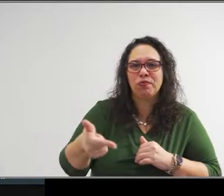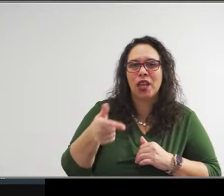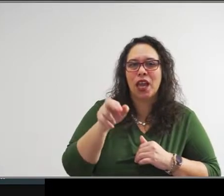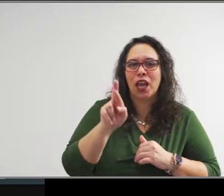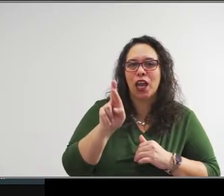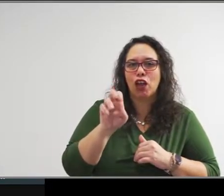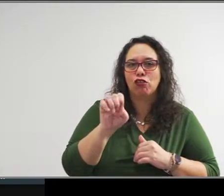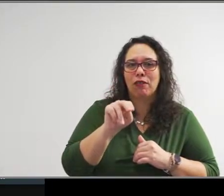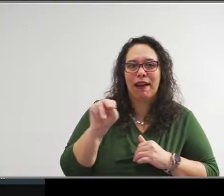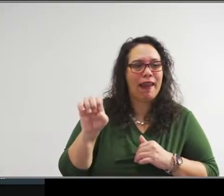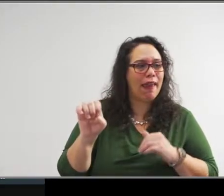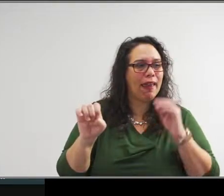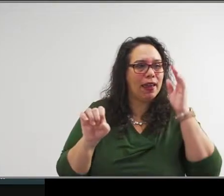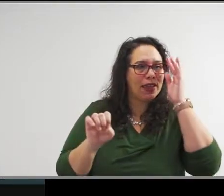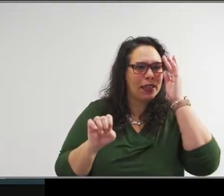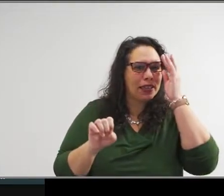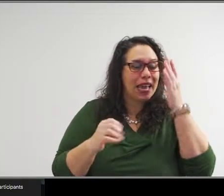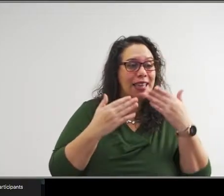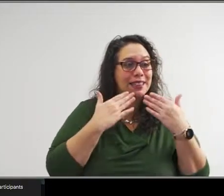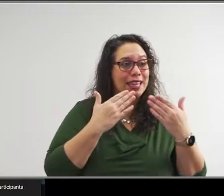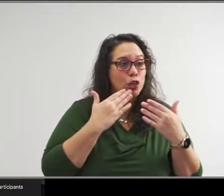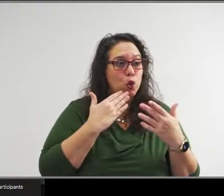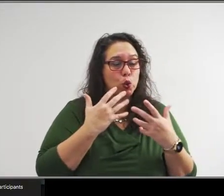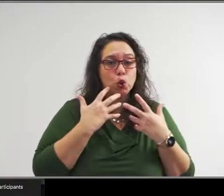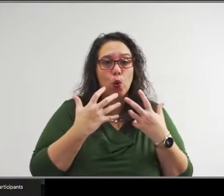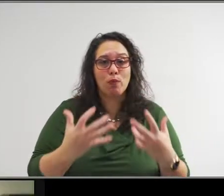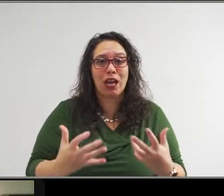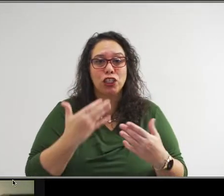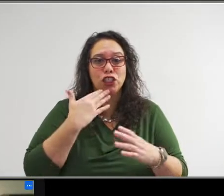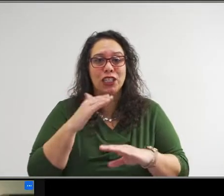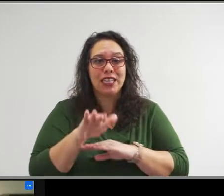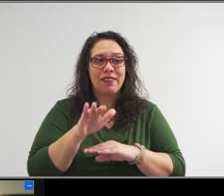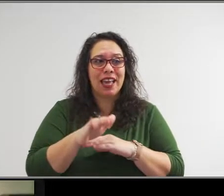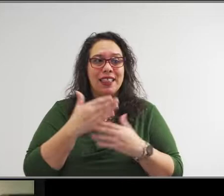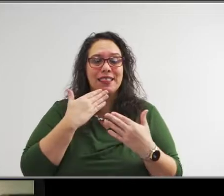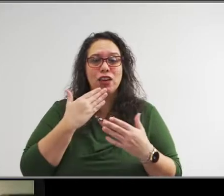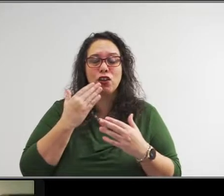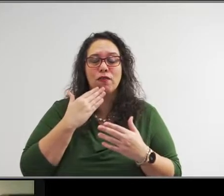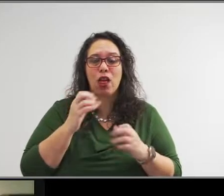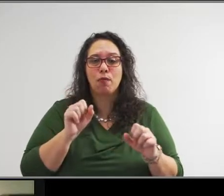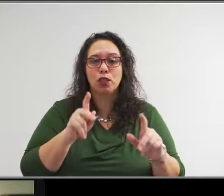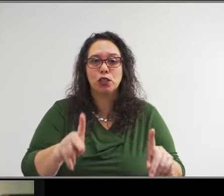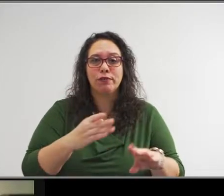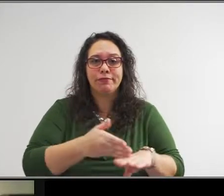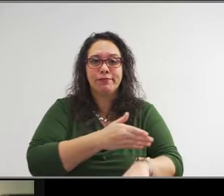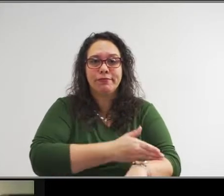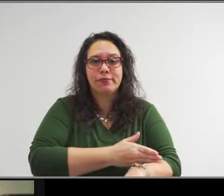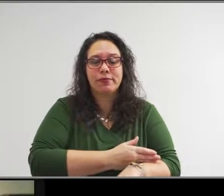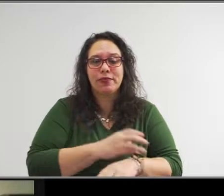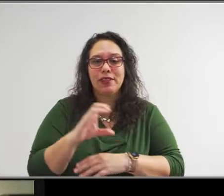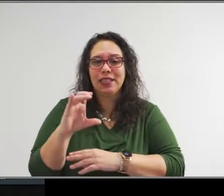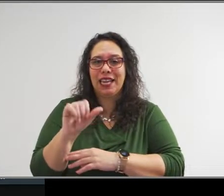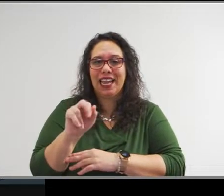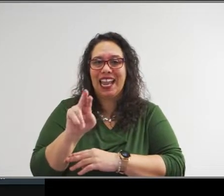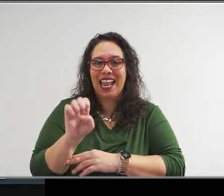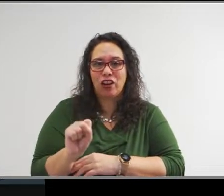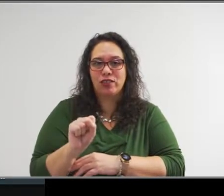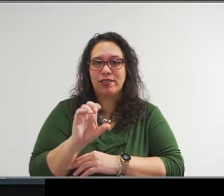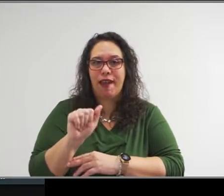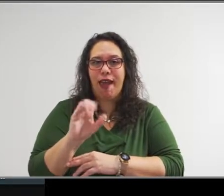and good evening everyone. Thank you for the opportunity to update you on the CARES Act funding for our school district. The great news is that